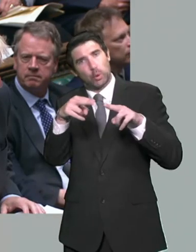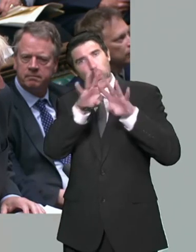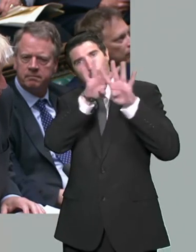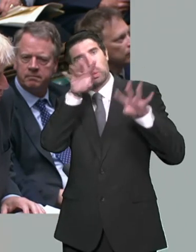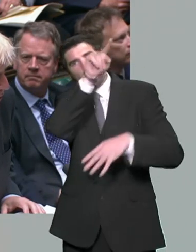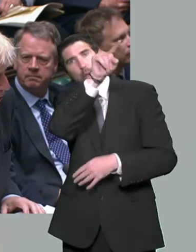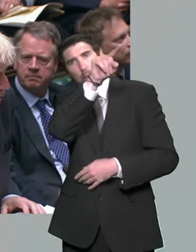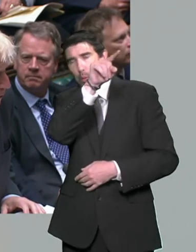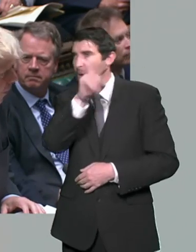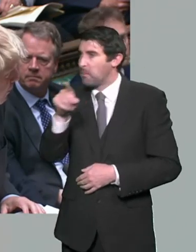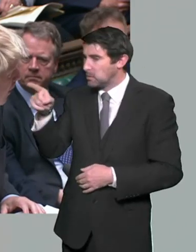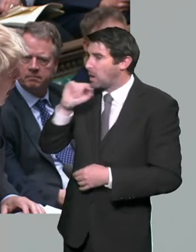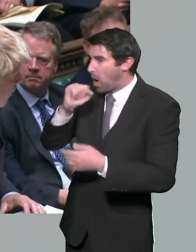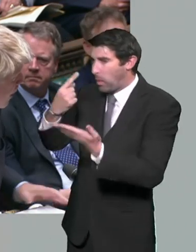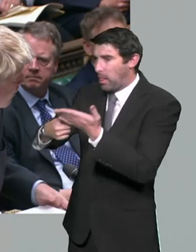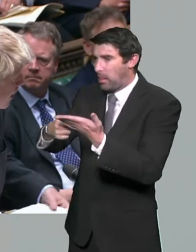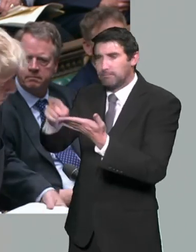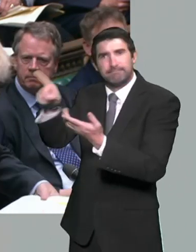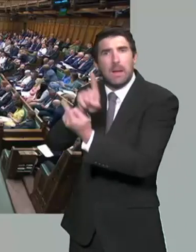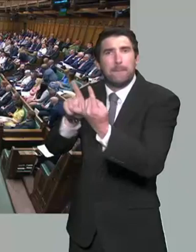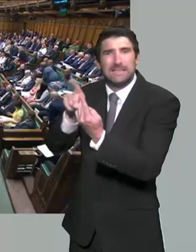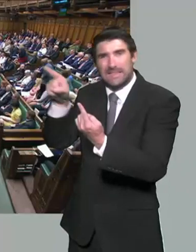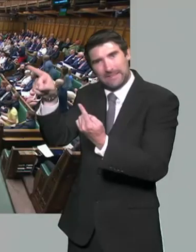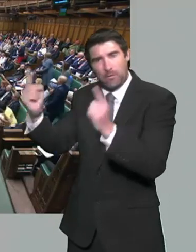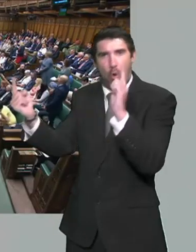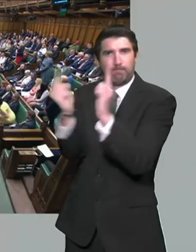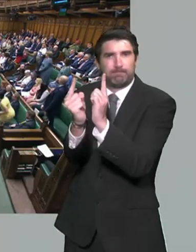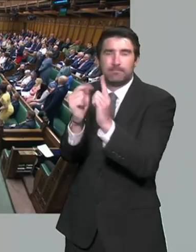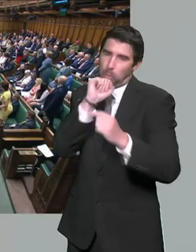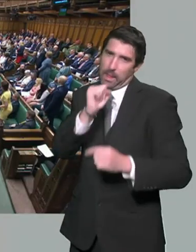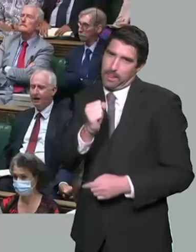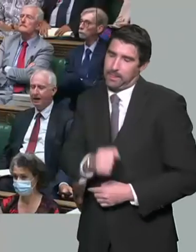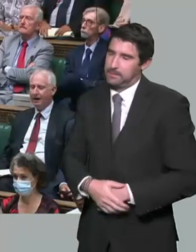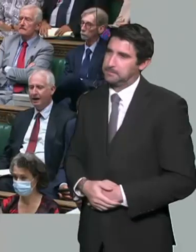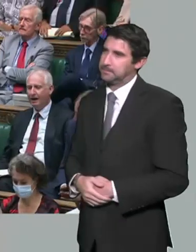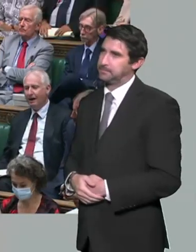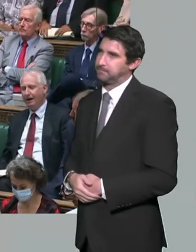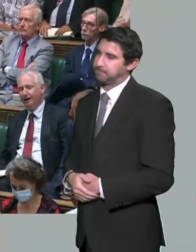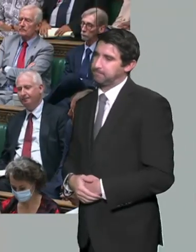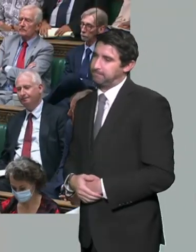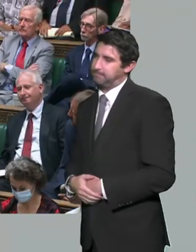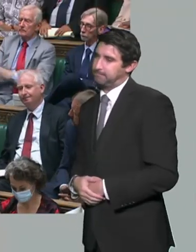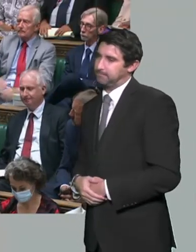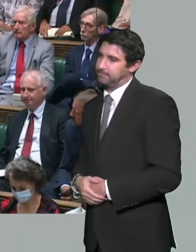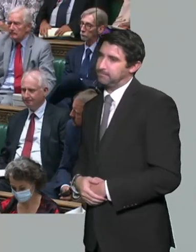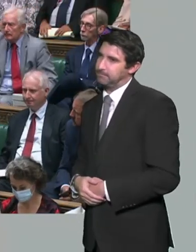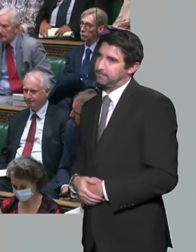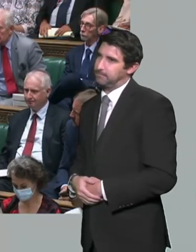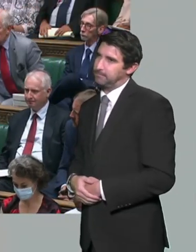Friend gets a meeting as soon as possible with the relevant Minister. Liz Twist (Blaydon) (Lab) Q5.